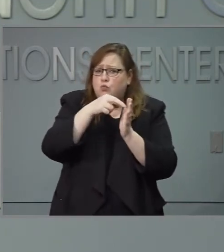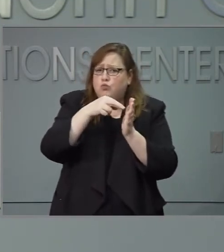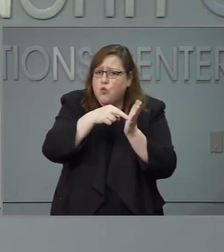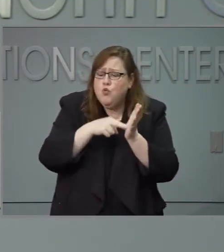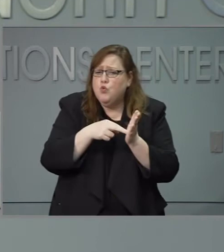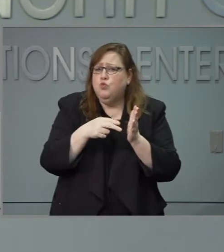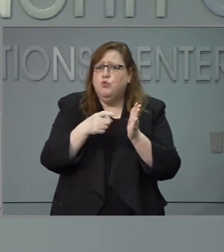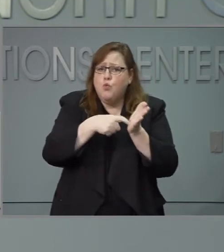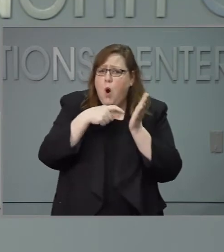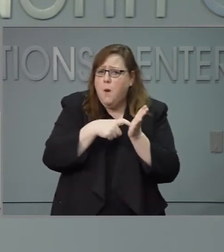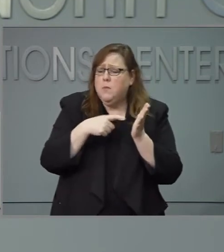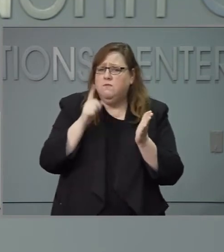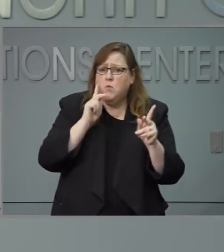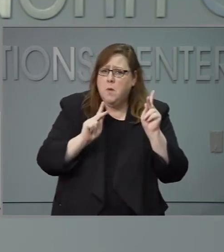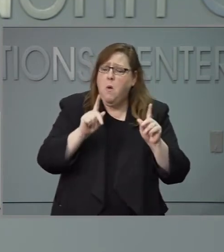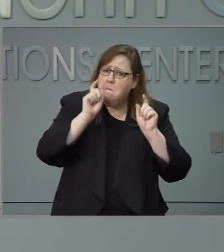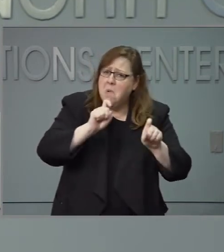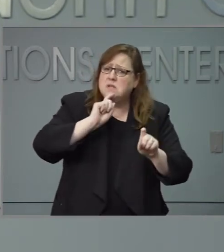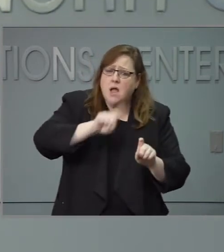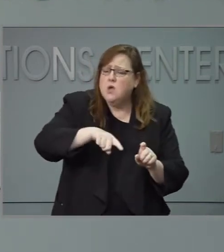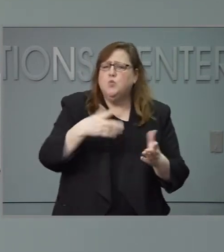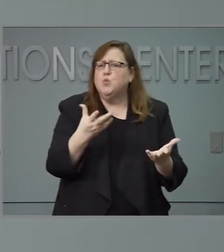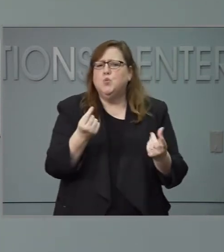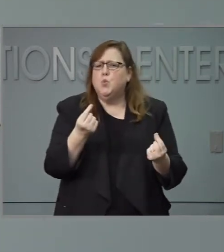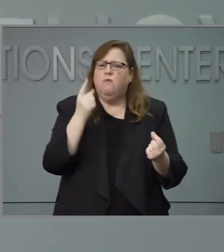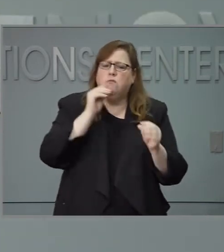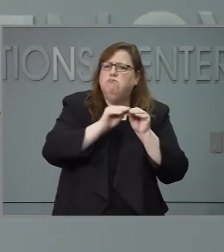ENERO, ¿QUÉ OPINA DE LOS MAESTRO MAESTROS? LA CARGA QUE TIENEN